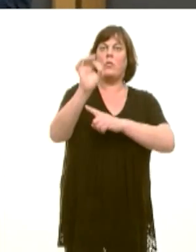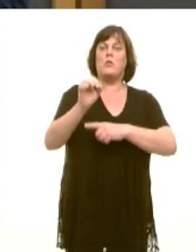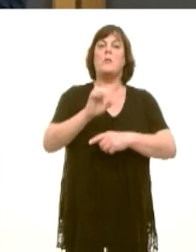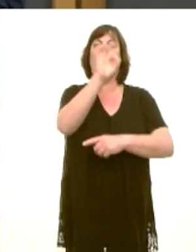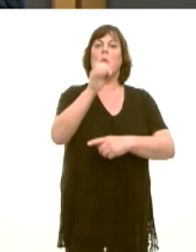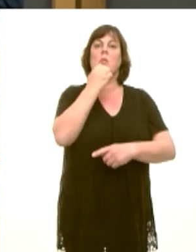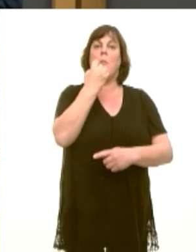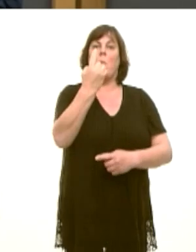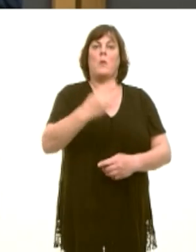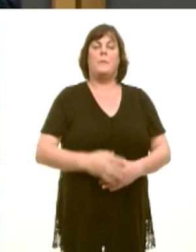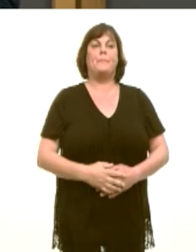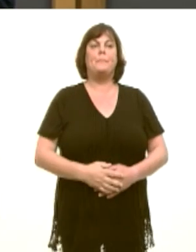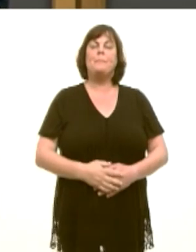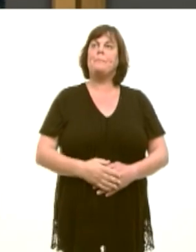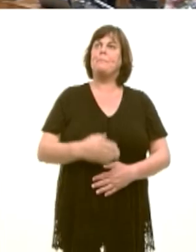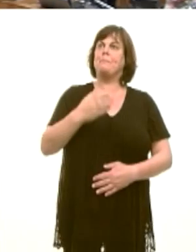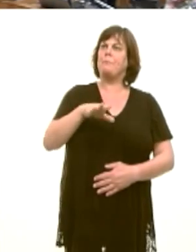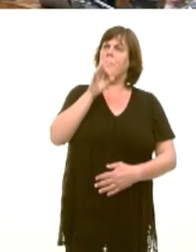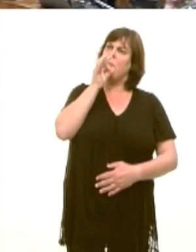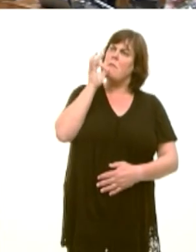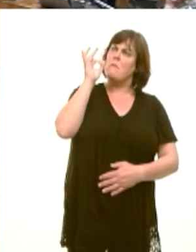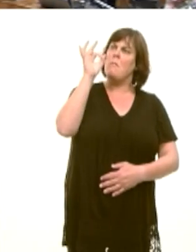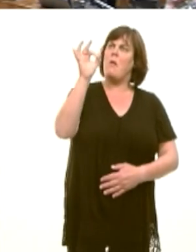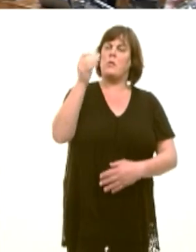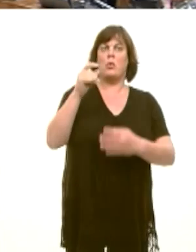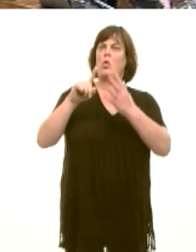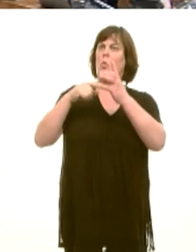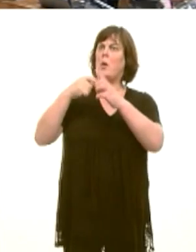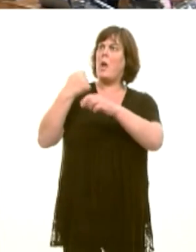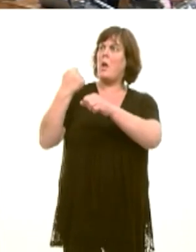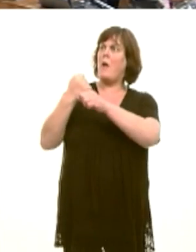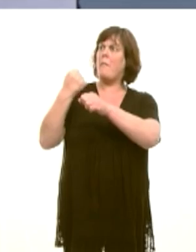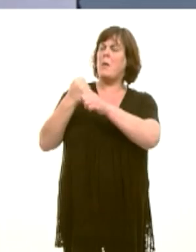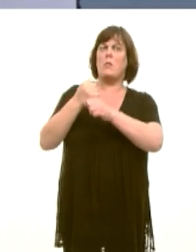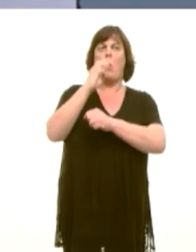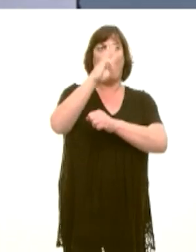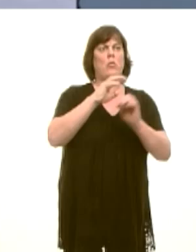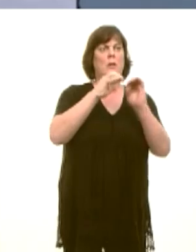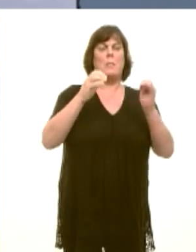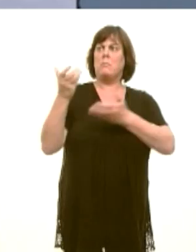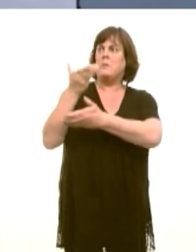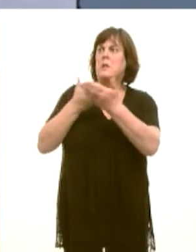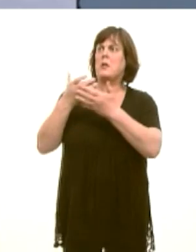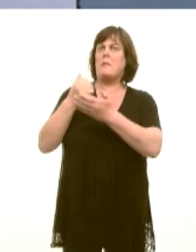Kirsty Williams: 1. What discussions has the First Minister had with the UK Government regarding banking in Wales? OAQ(4)2446(FM) Carwyn Jones: We have regular discussions